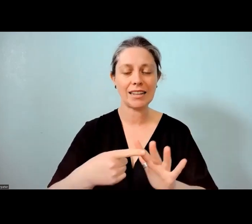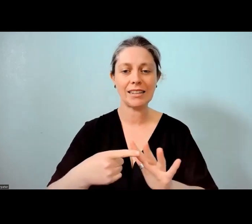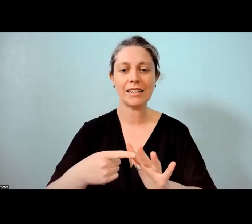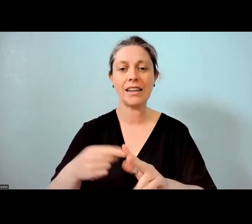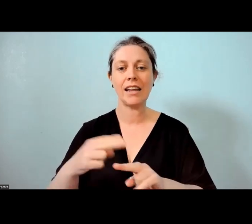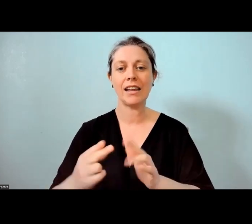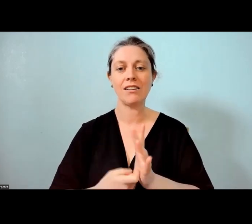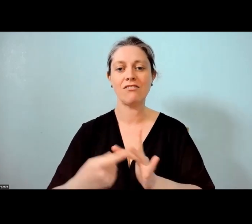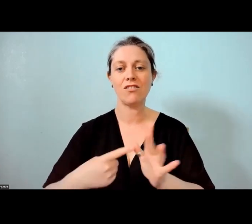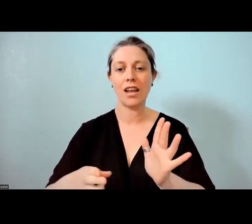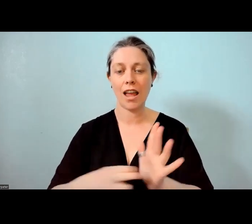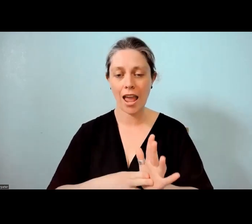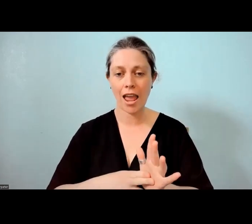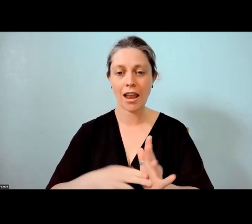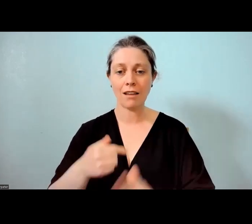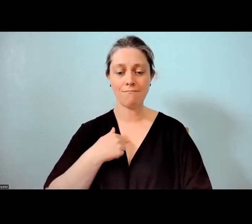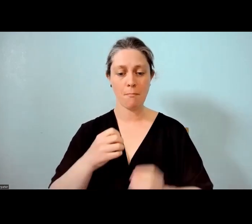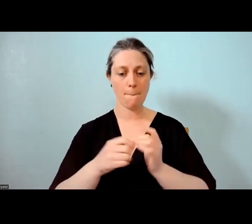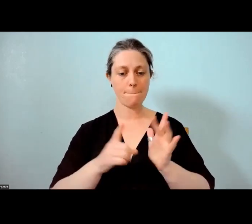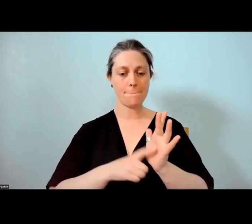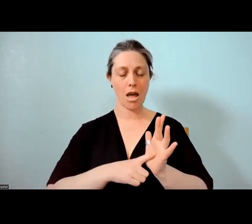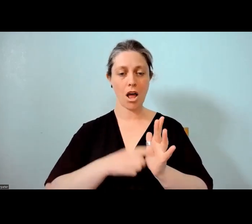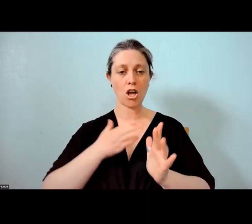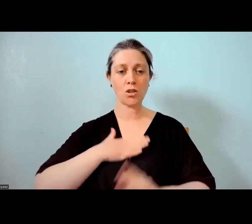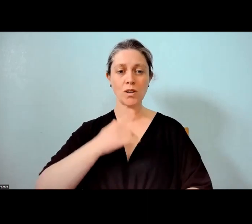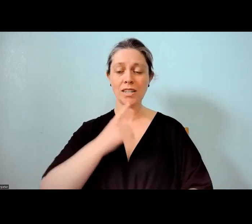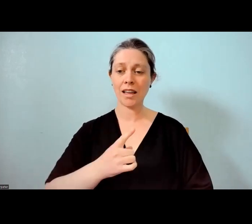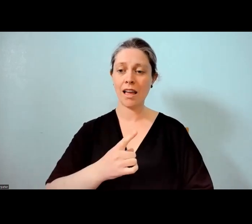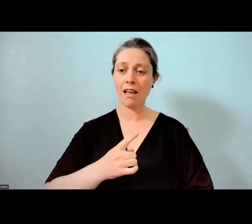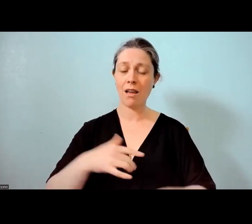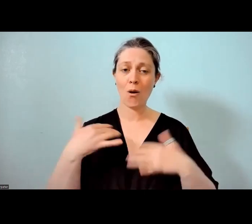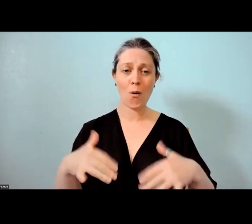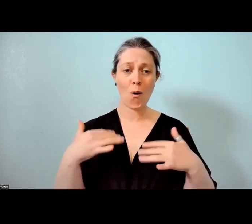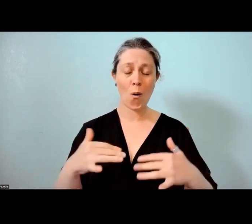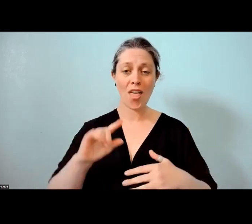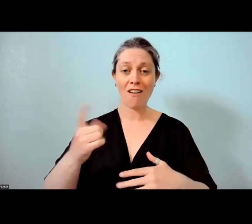that totally fascinating first half to our session. I've got so many takeaways.